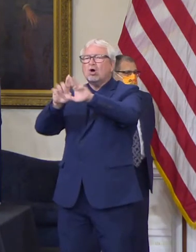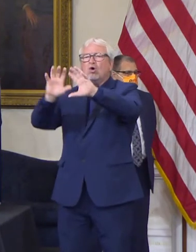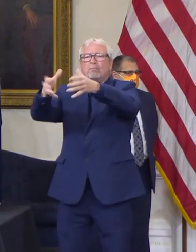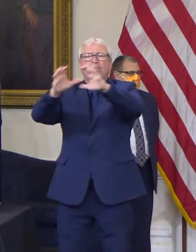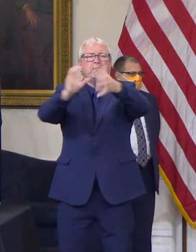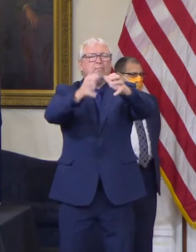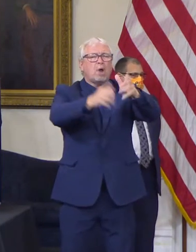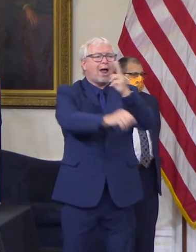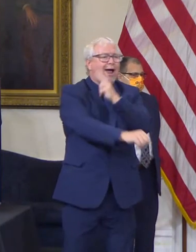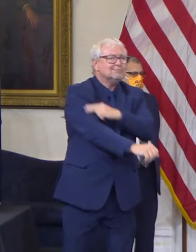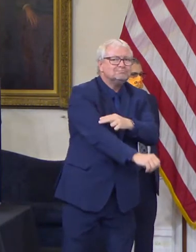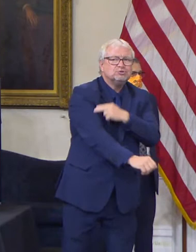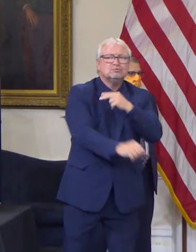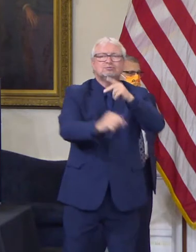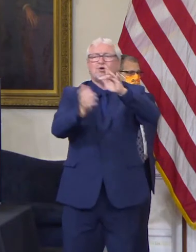with local Health Departments, primary care physicians,